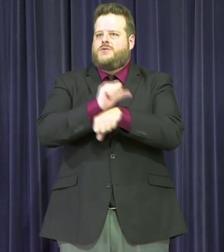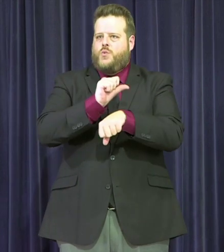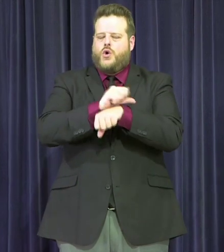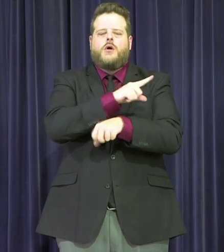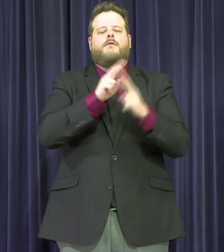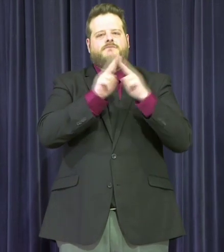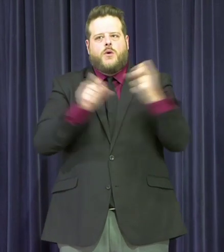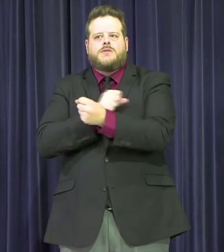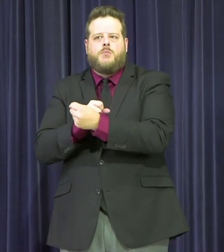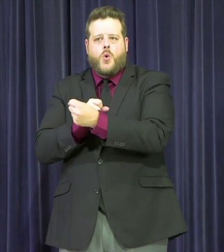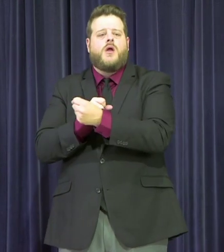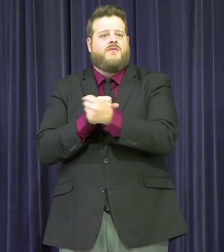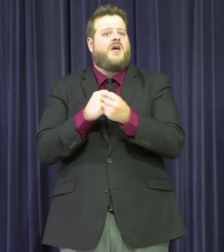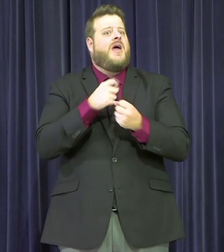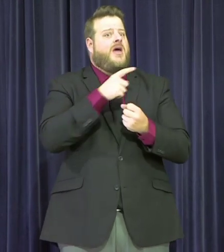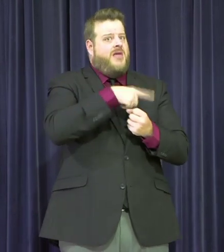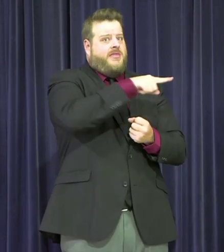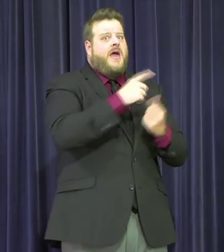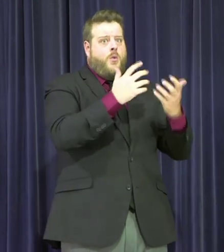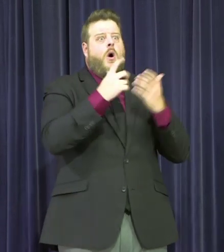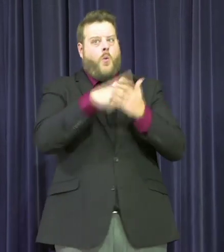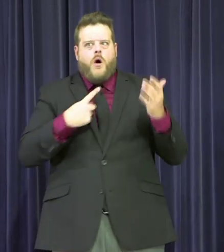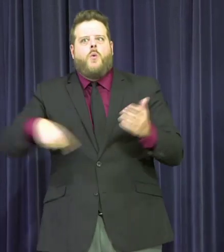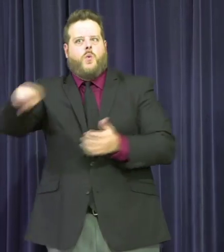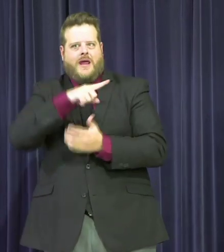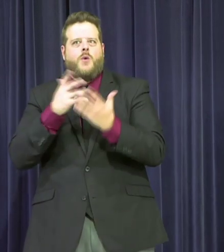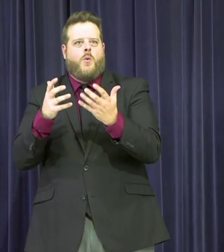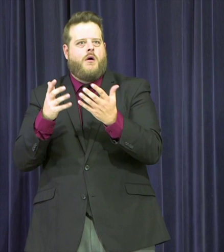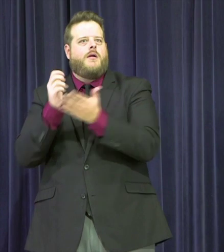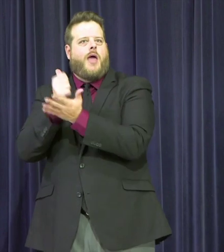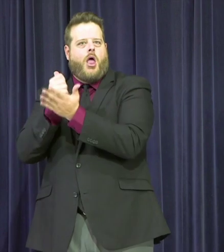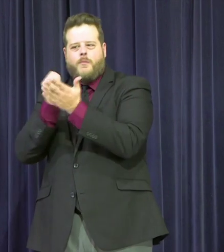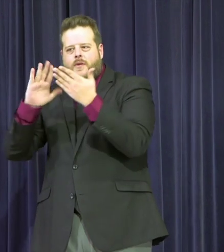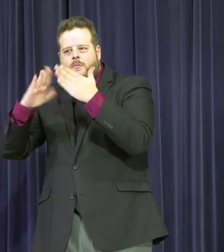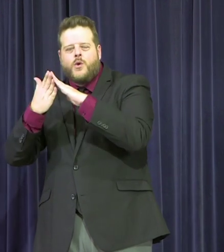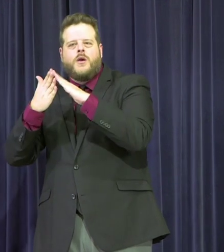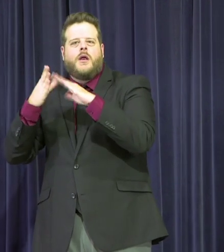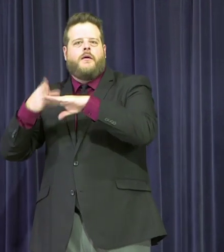they want a lot of the same things we all want: to help our community be healthier,